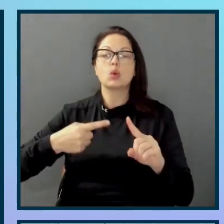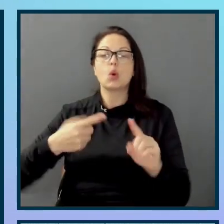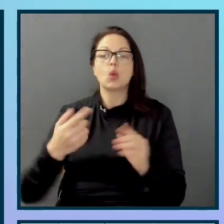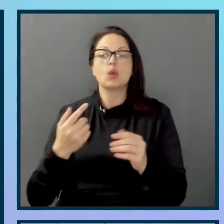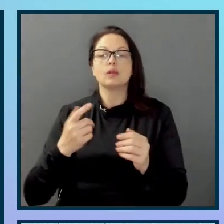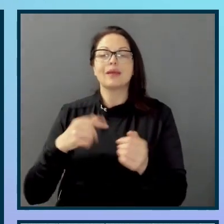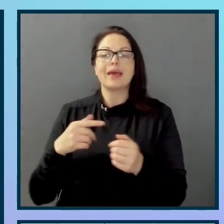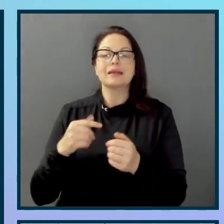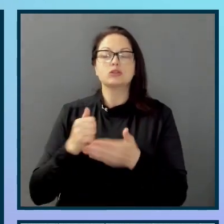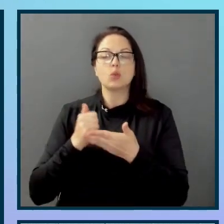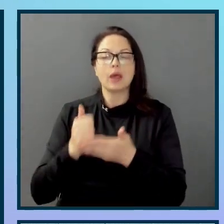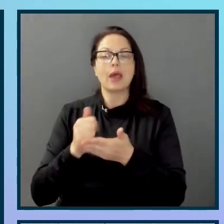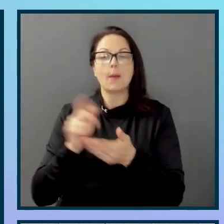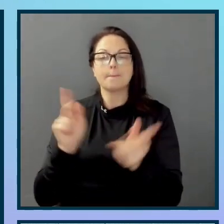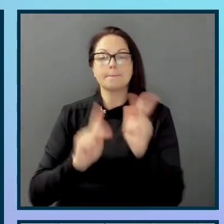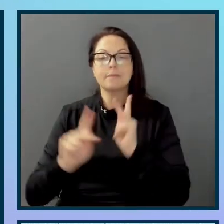in your digital accessibility mission.